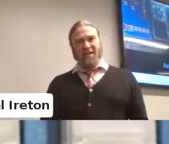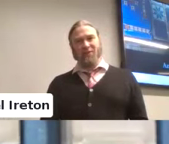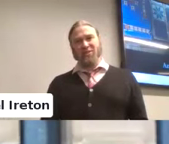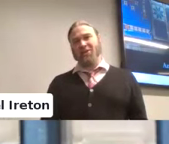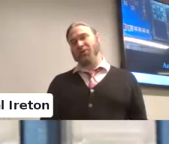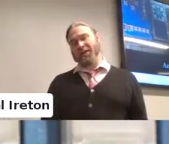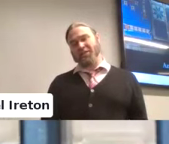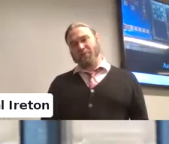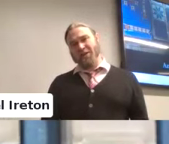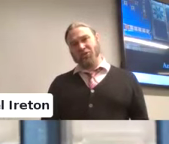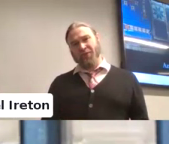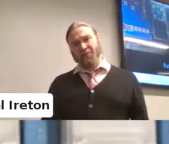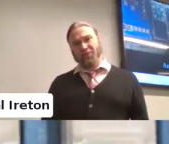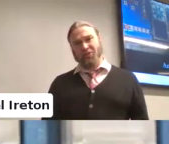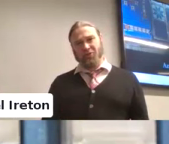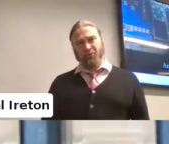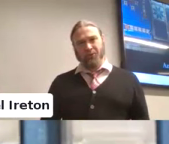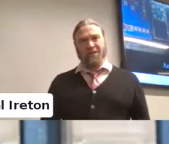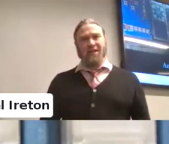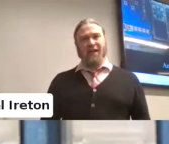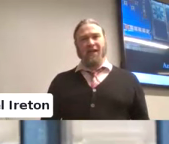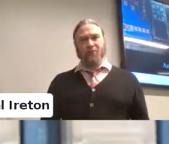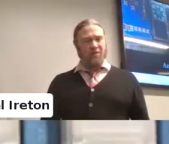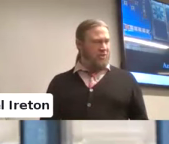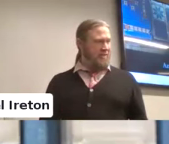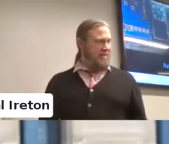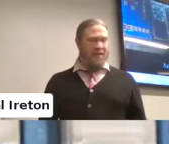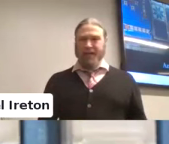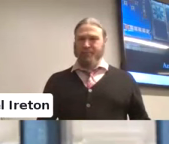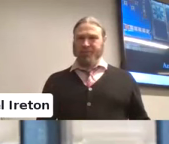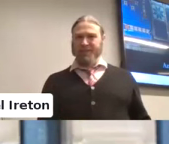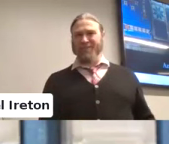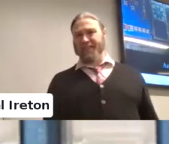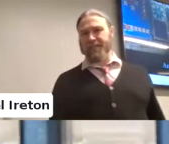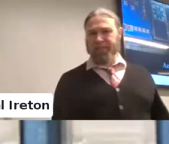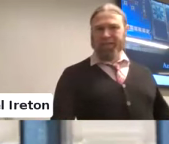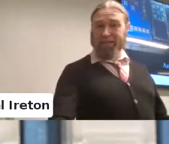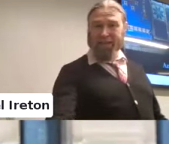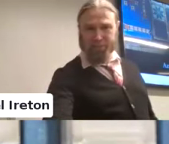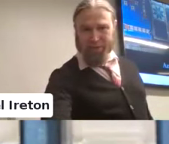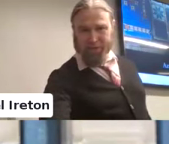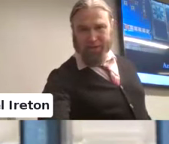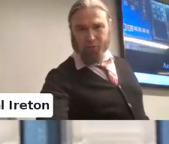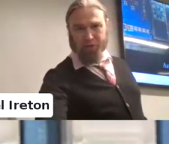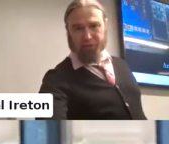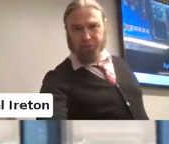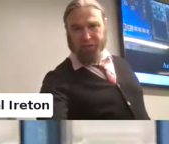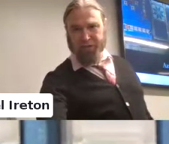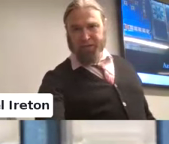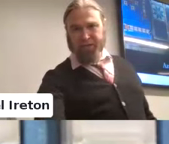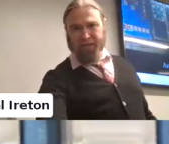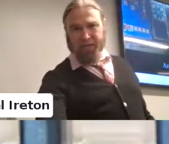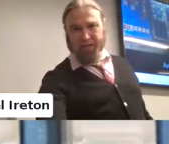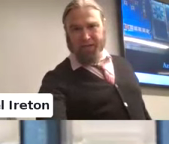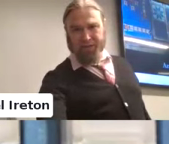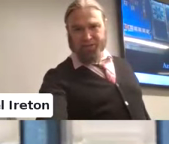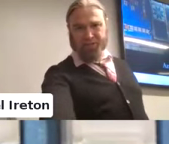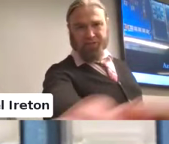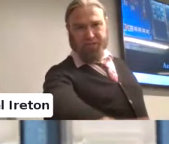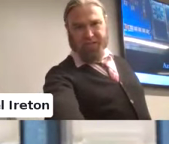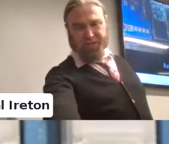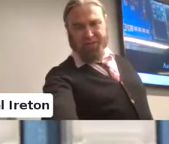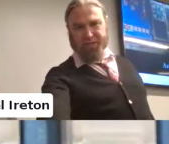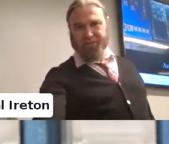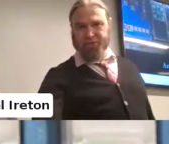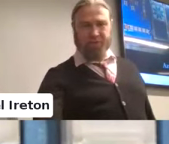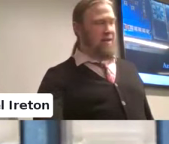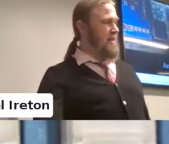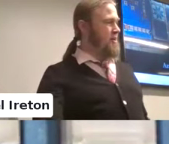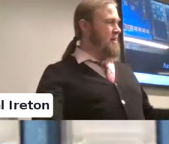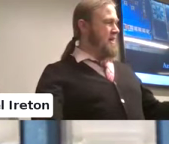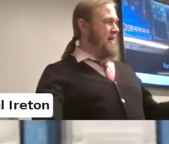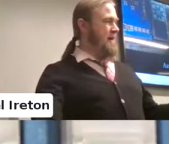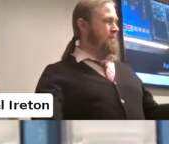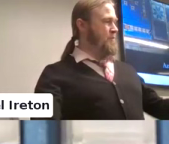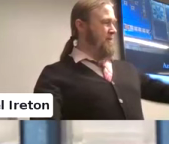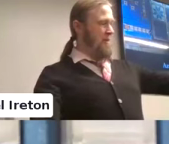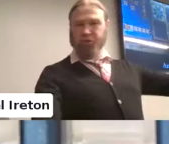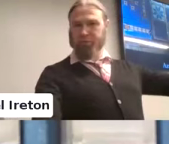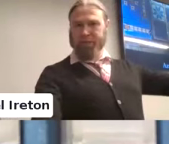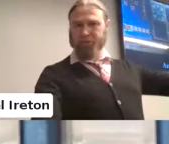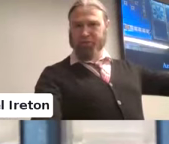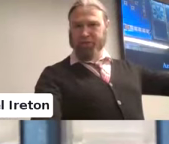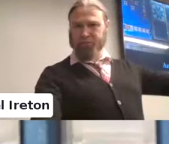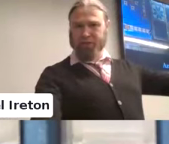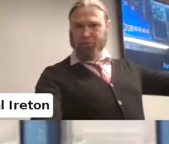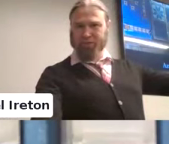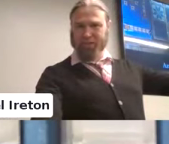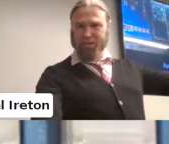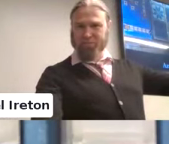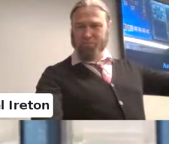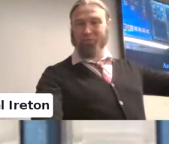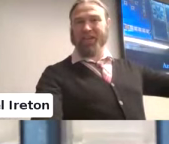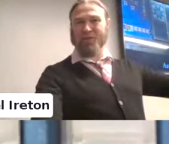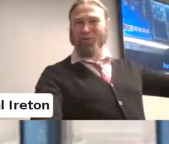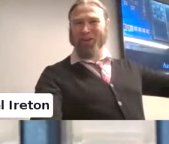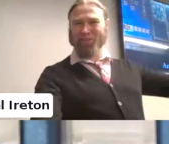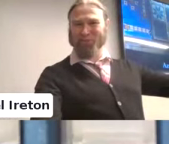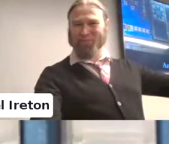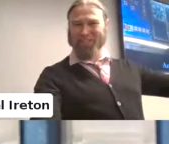I love when ever you can work in some art and history into a game.